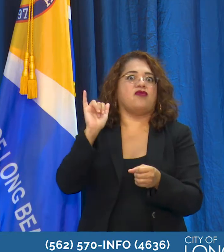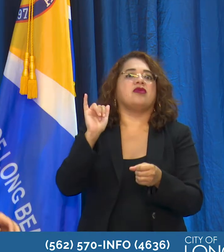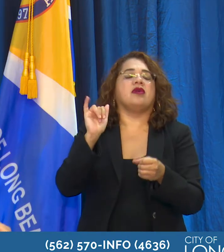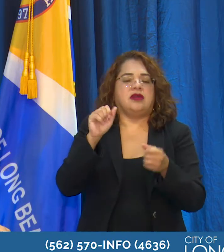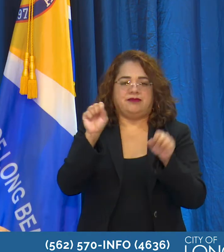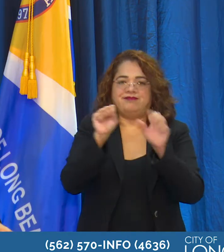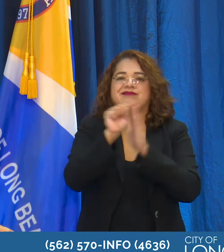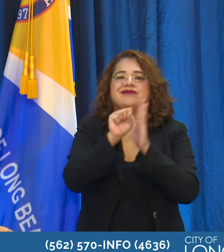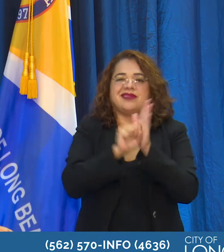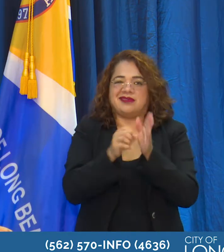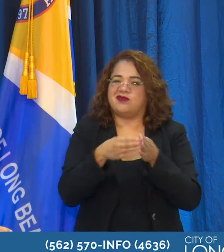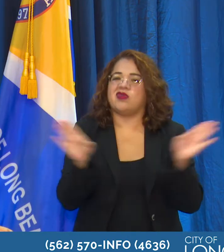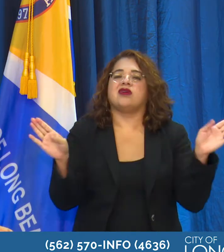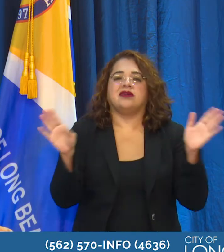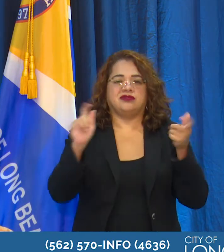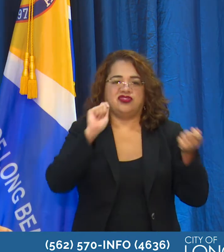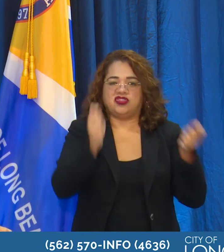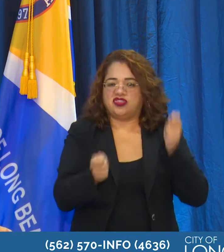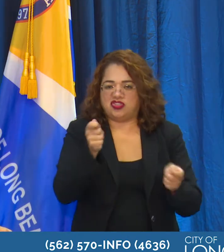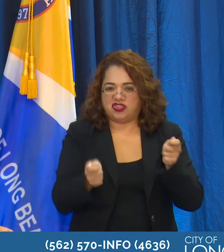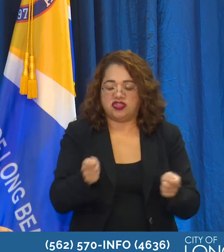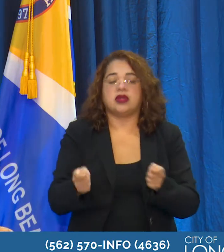voters are going to be receiving a vote-by-mail ballot.